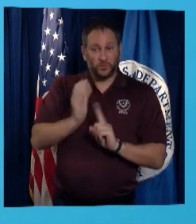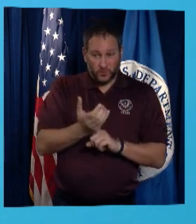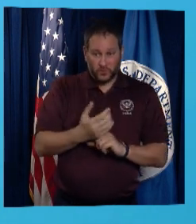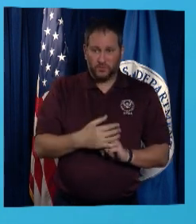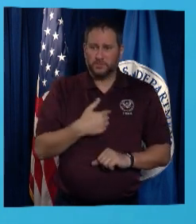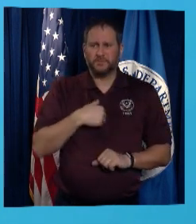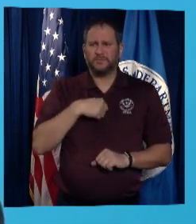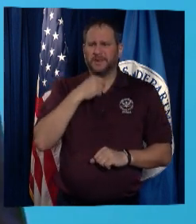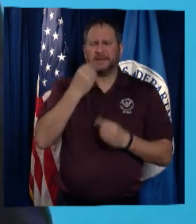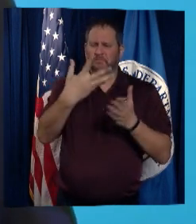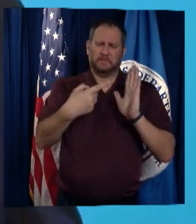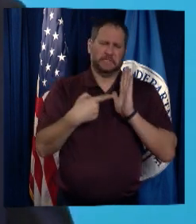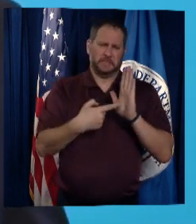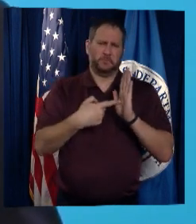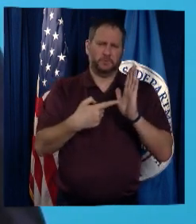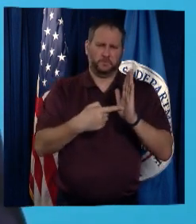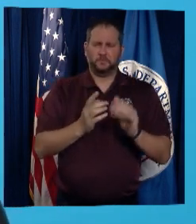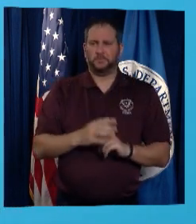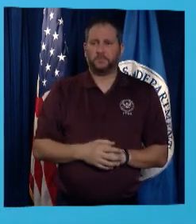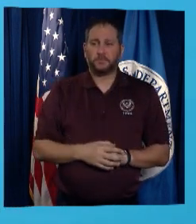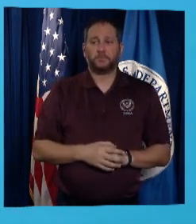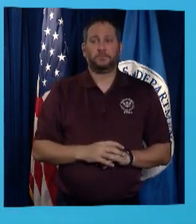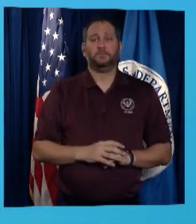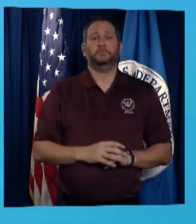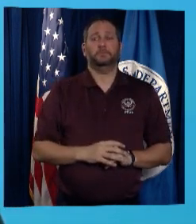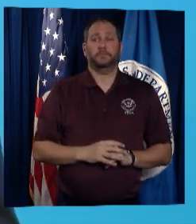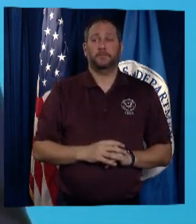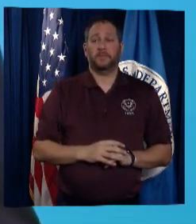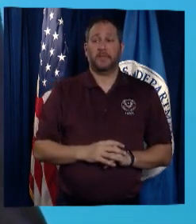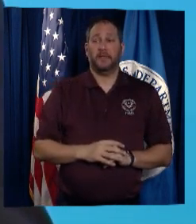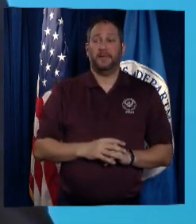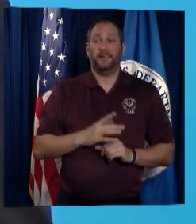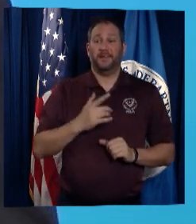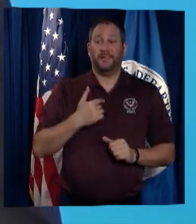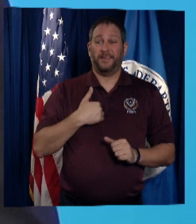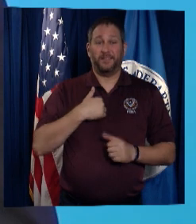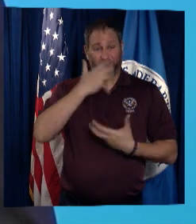ministry after a disaster, I am browbeaten into giving the state and